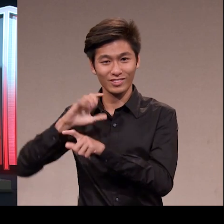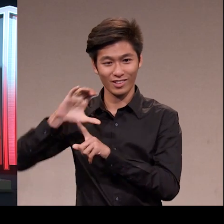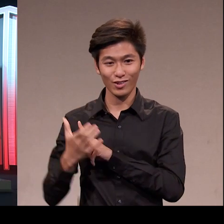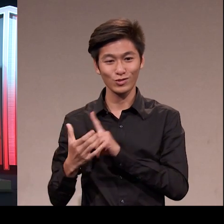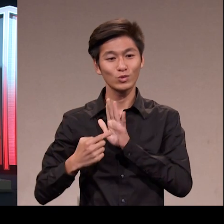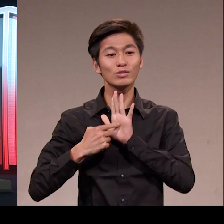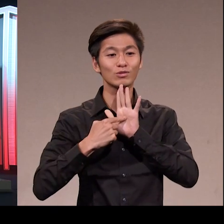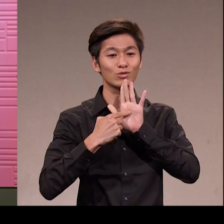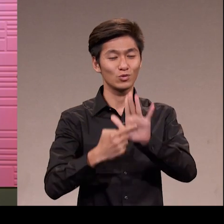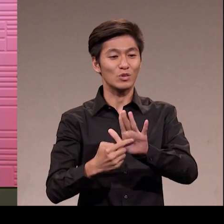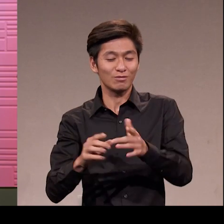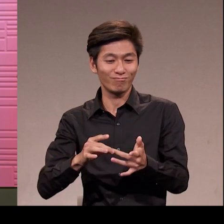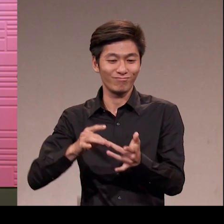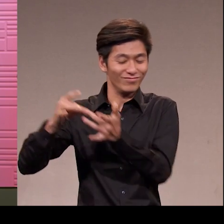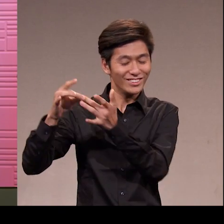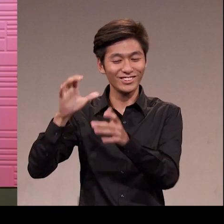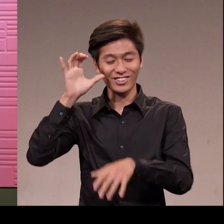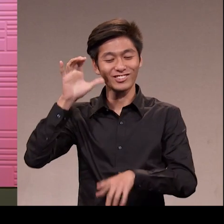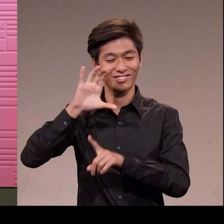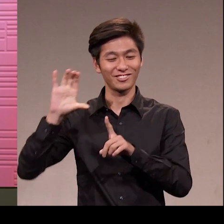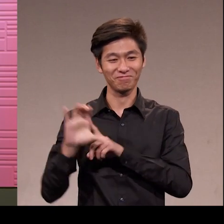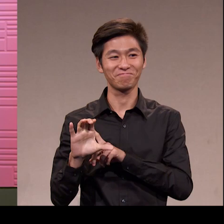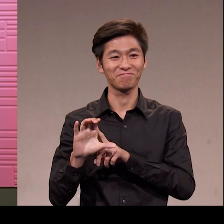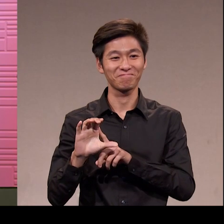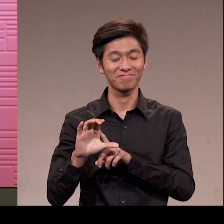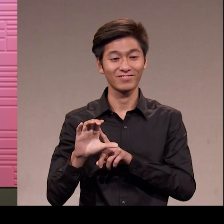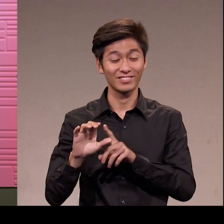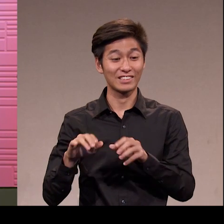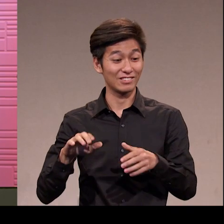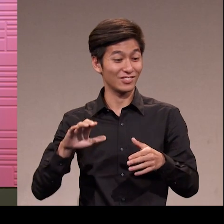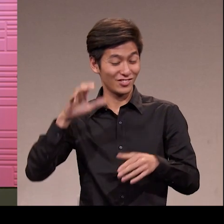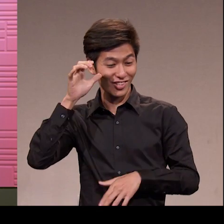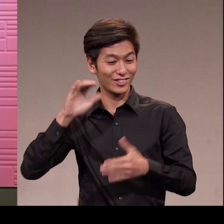our unique Singaporean Chinese culture. The Chinese community has contributed